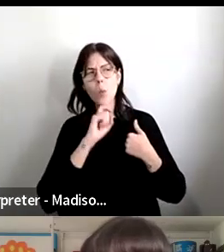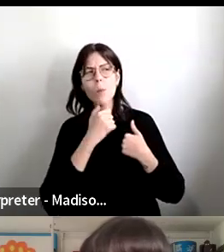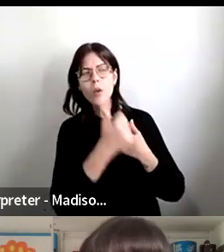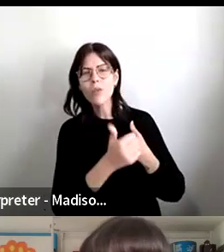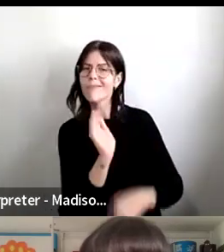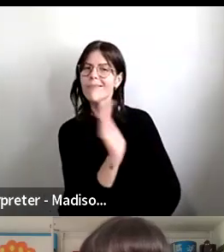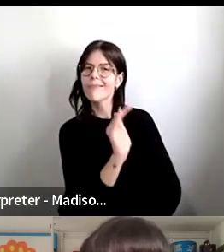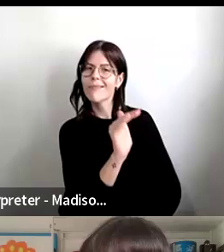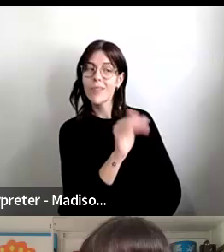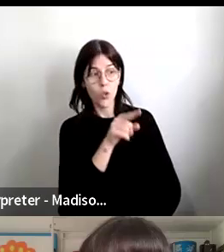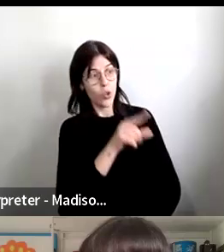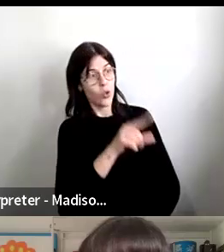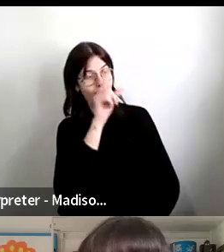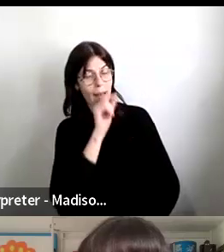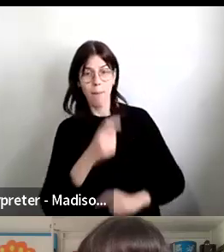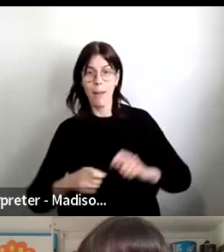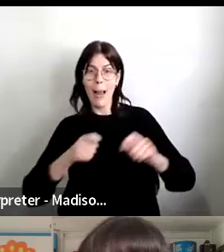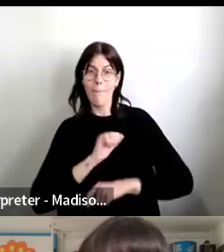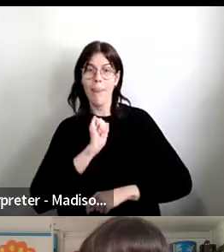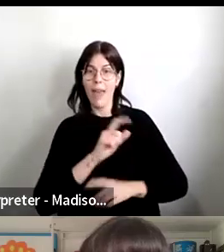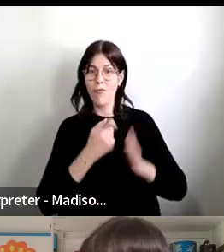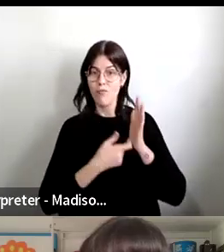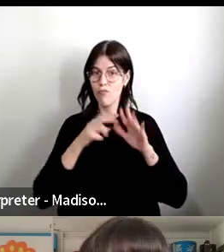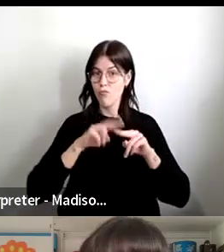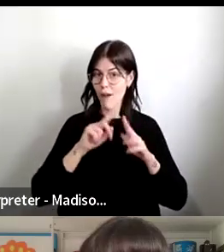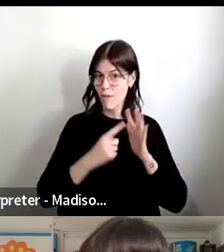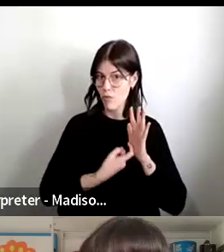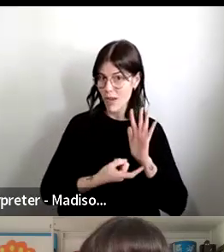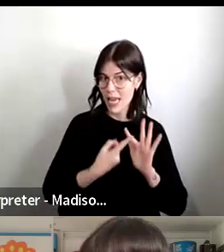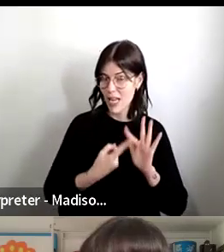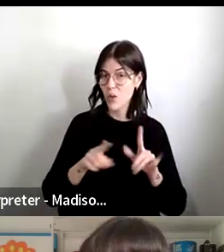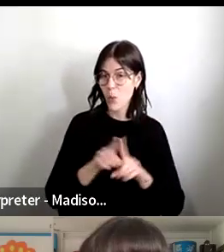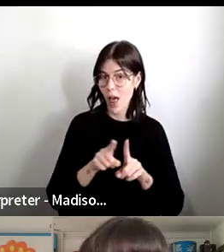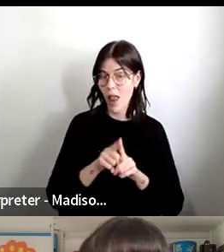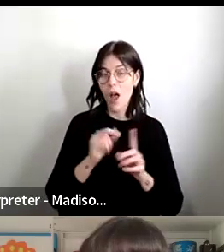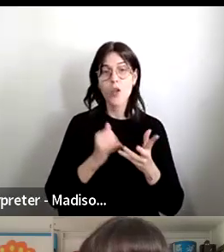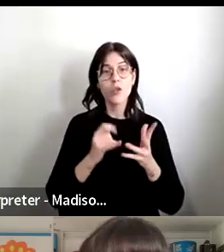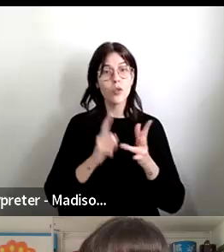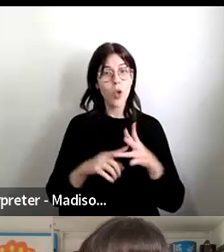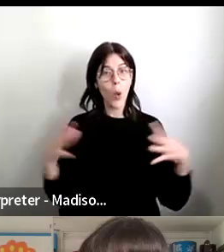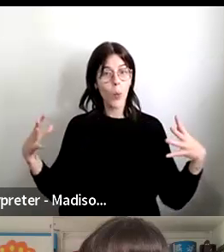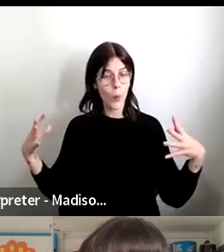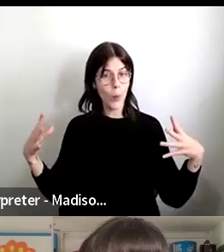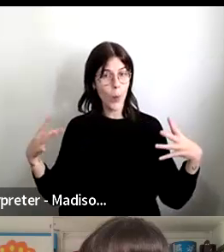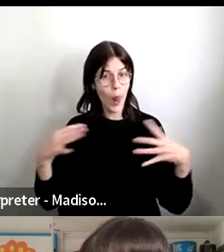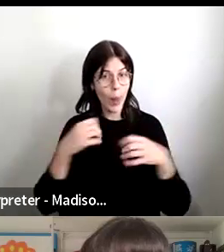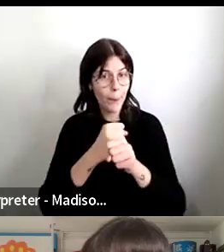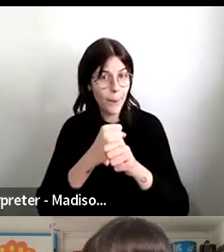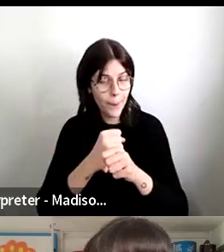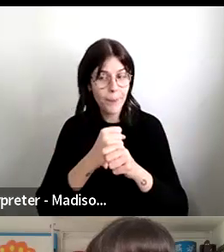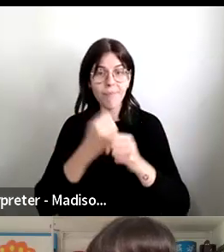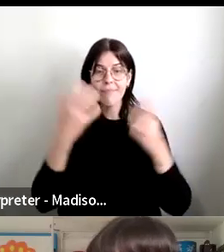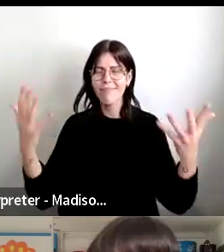to be their referee as part of that as well. So, that brings us to a close. A huge thank you,